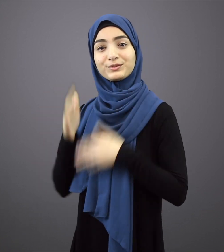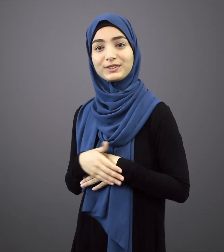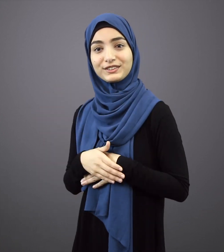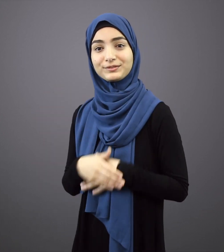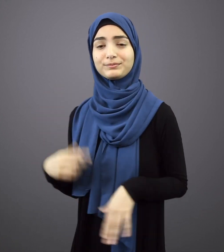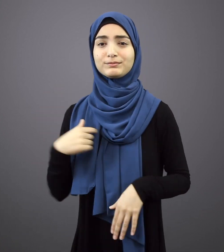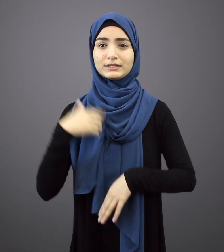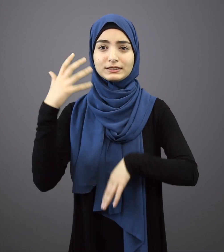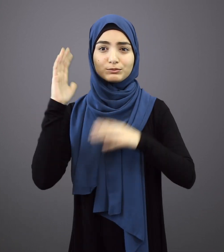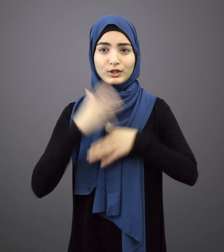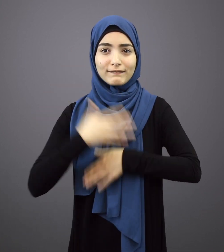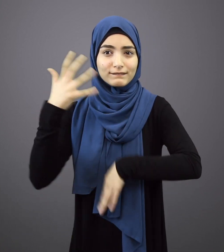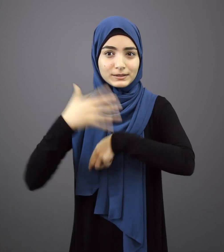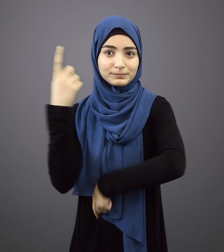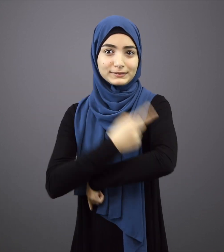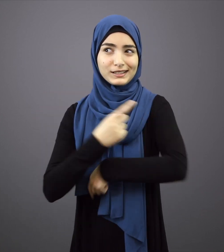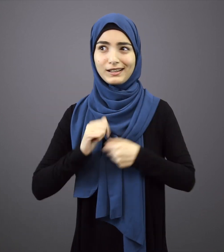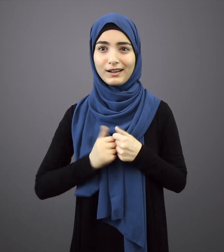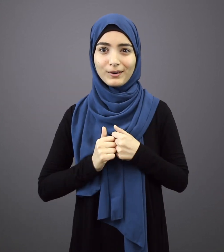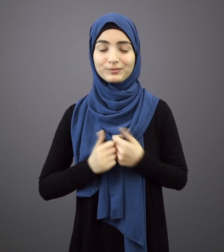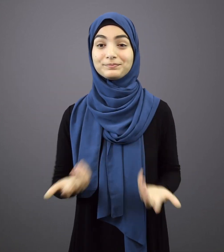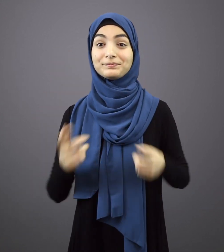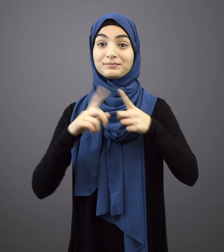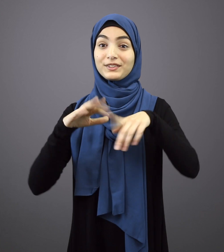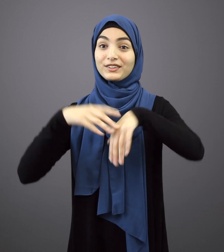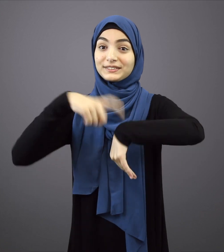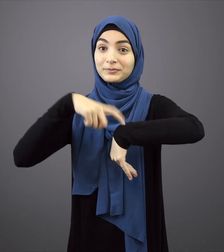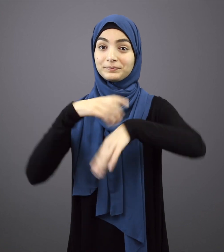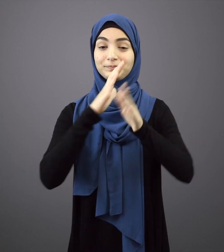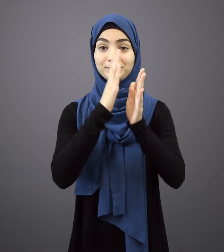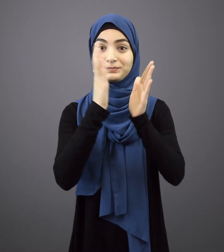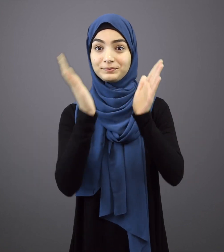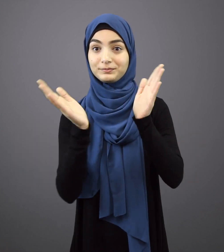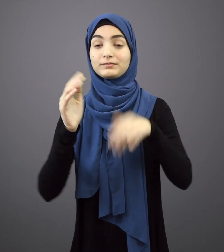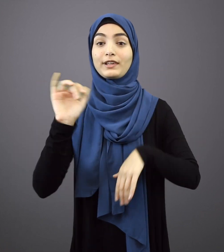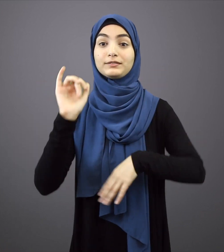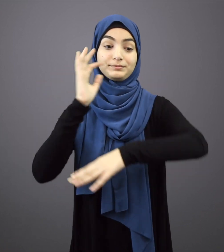How do we pray five times a day? We pray depending on times of the day